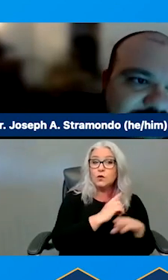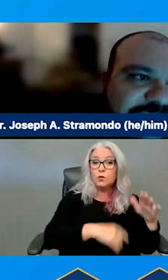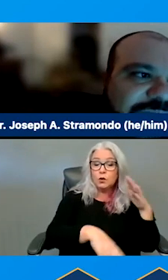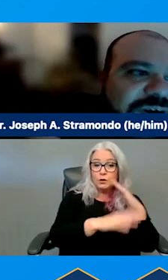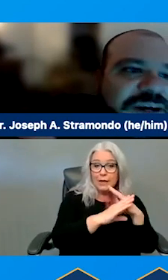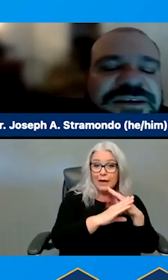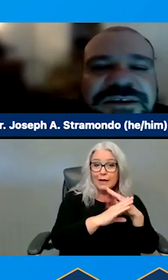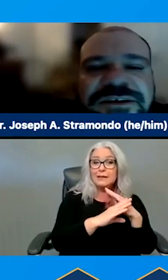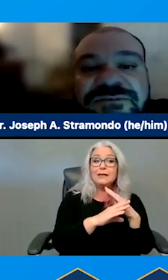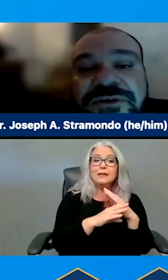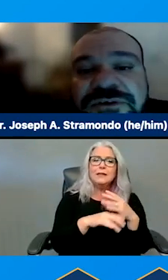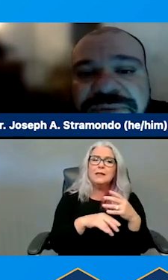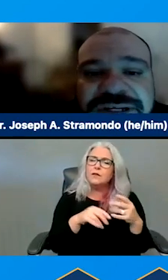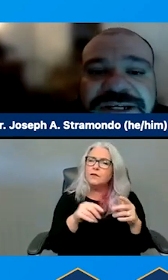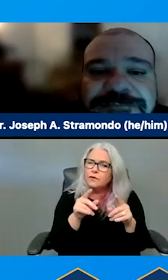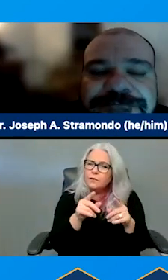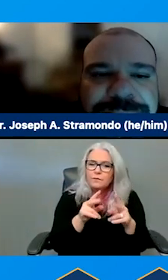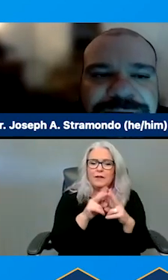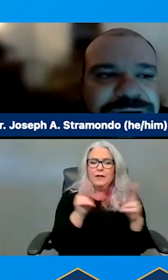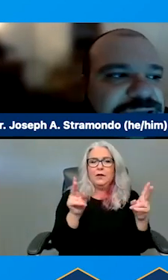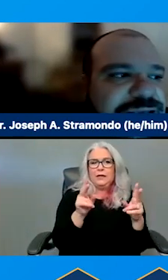interventions to protect too